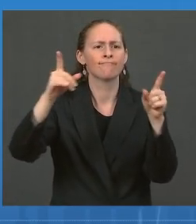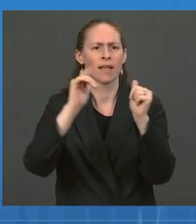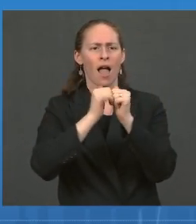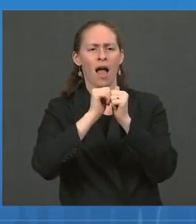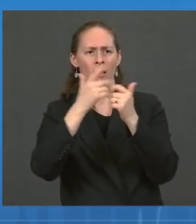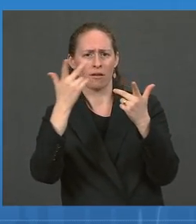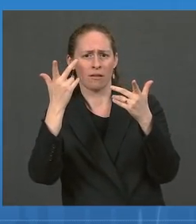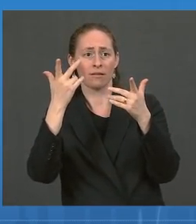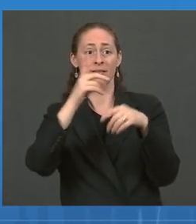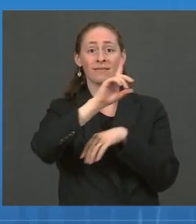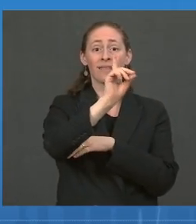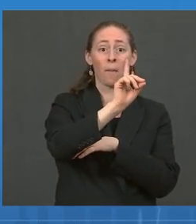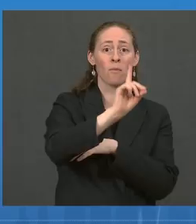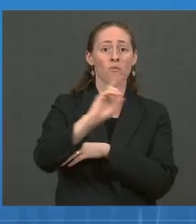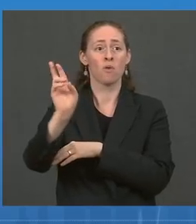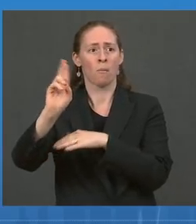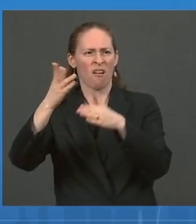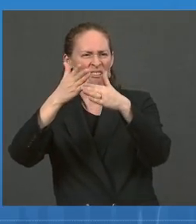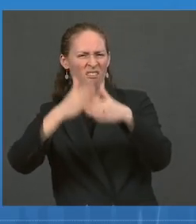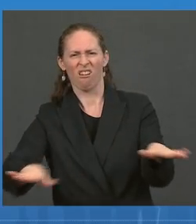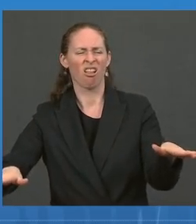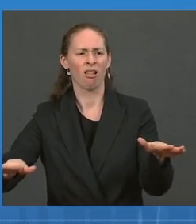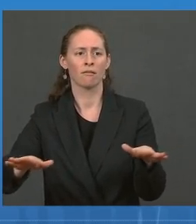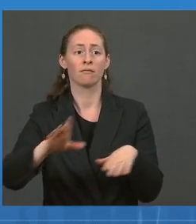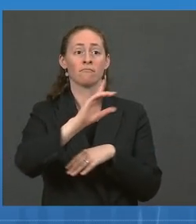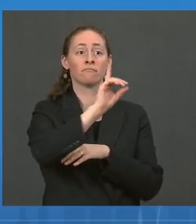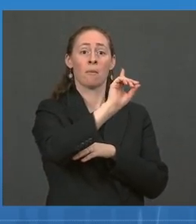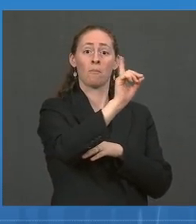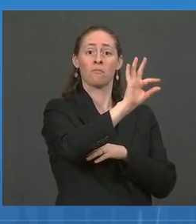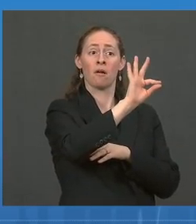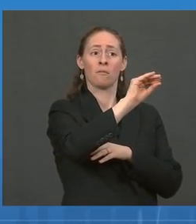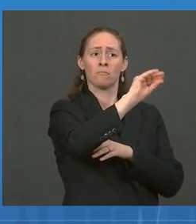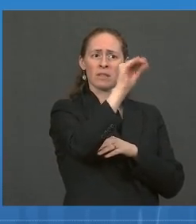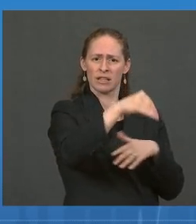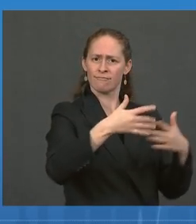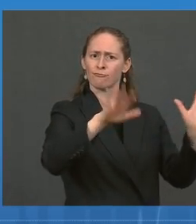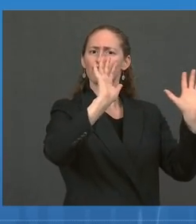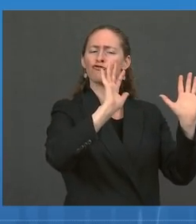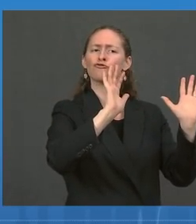but the groups least likely to be vaccinated are white, evangelical Christians,